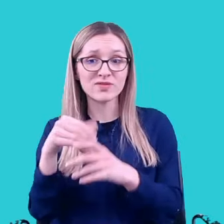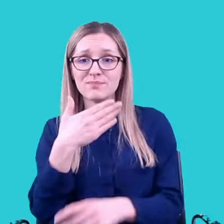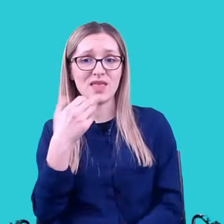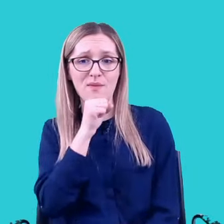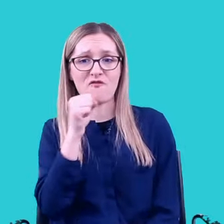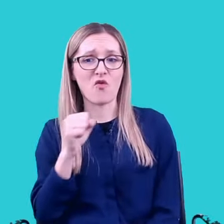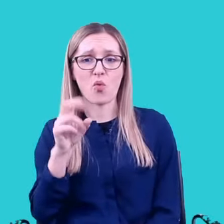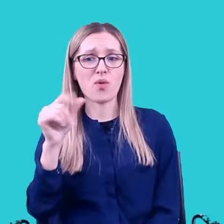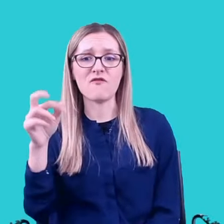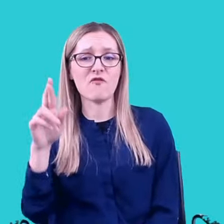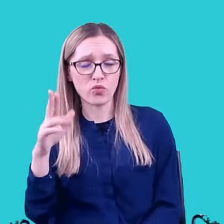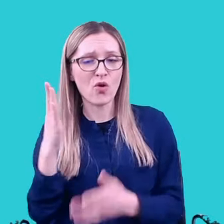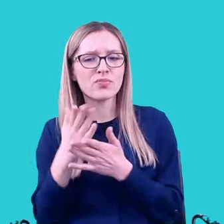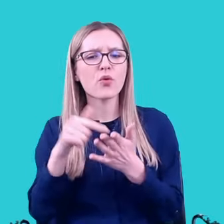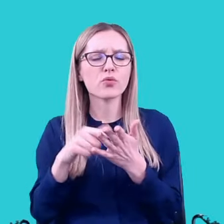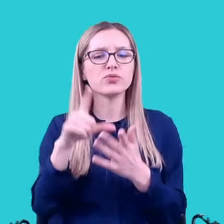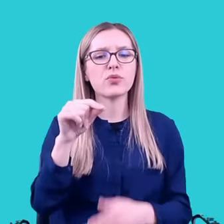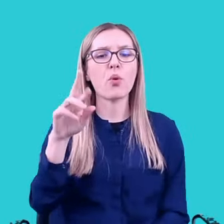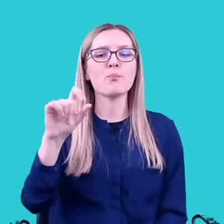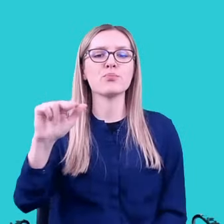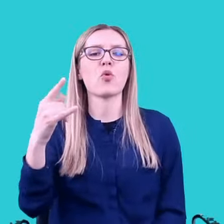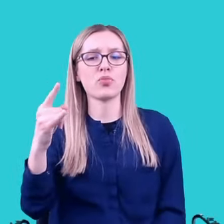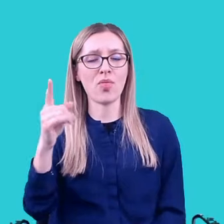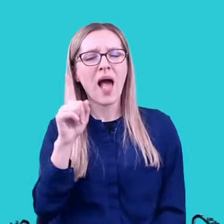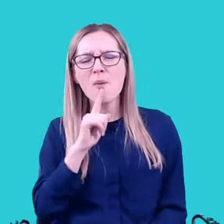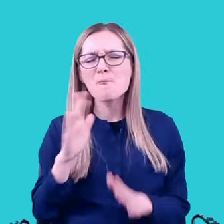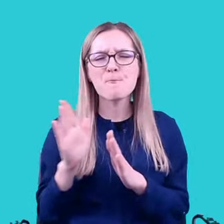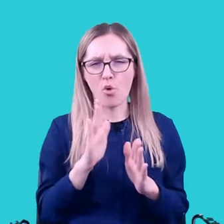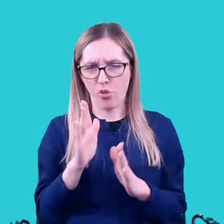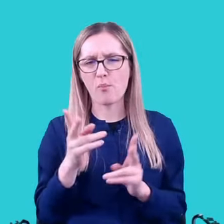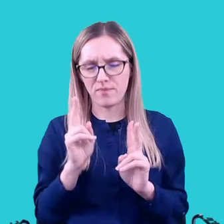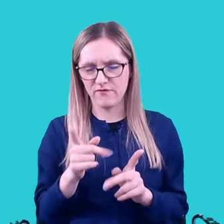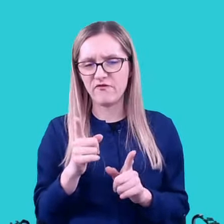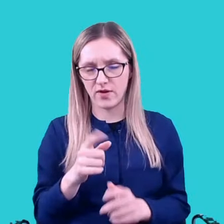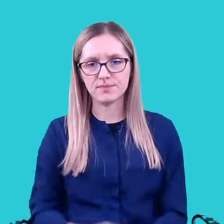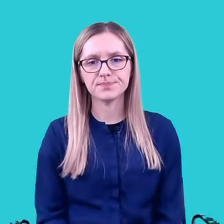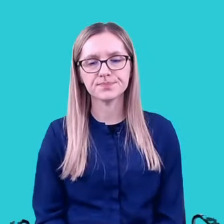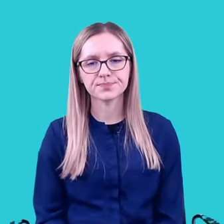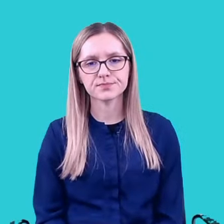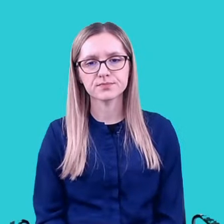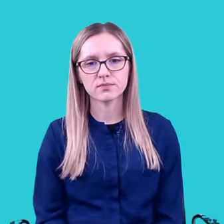There is oxygen. It is a very similar reaction, that's right. If we burned hydrogen, we would get water.